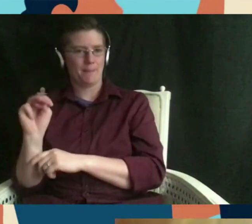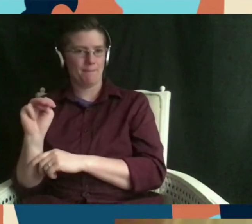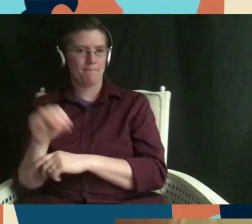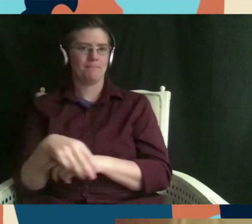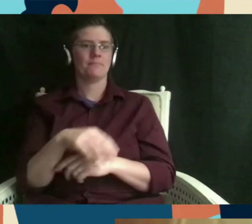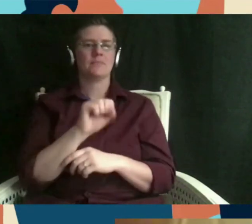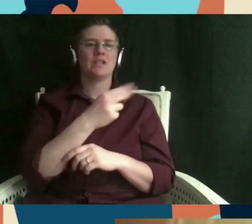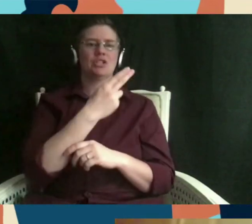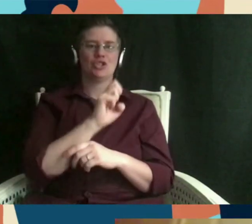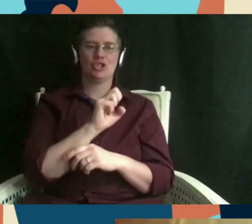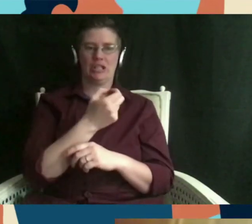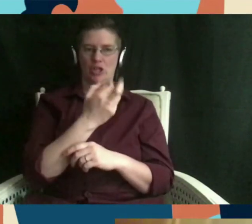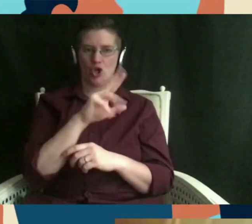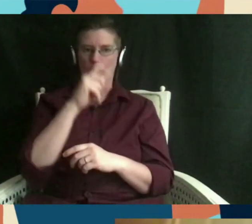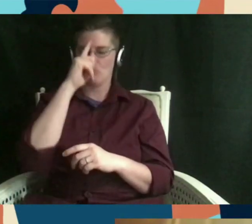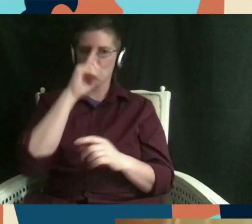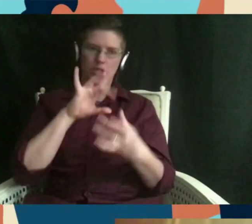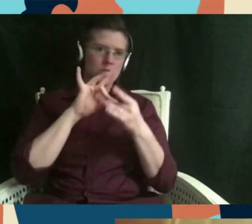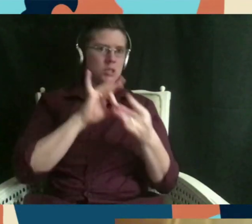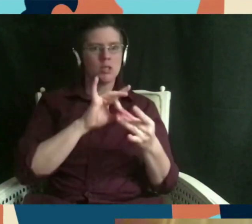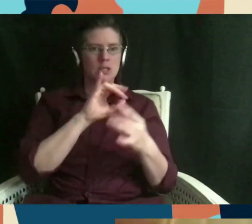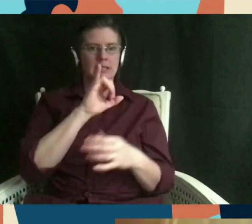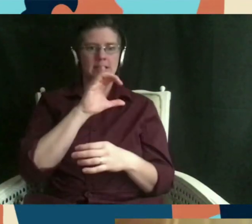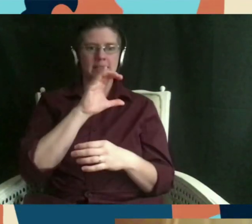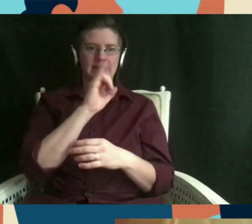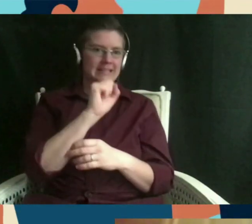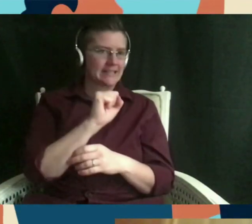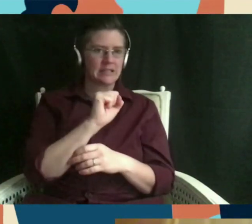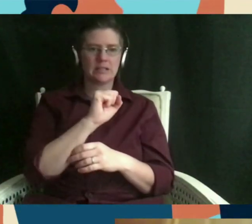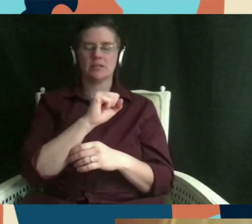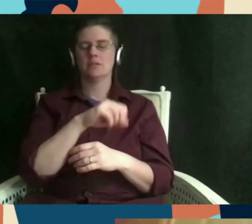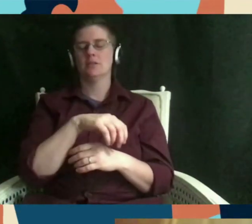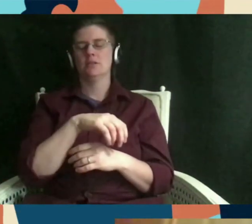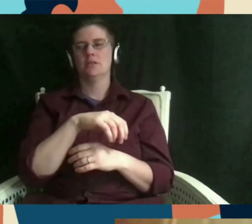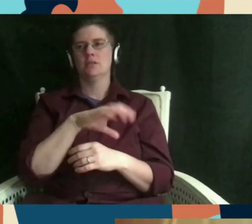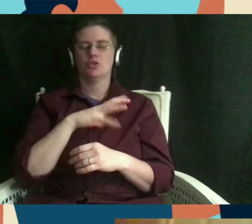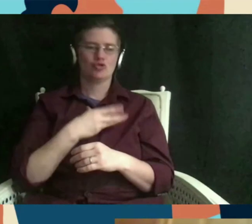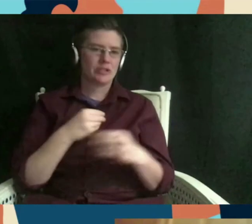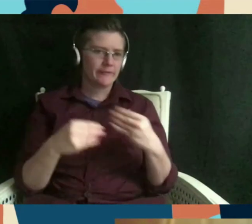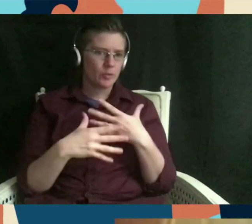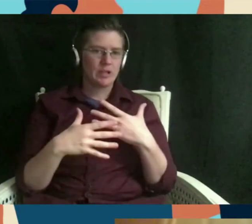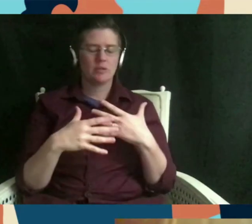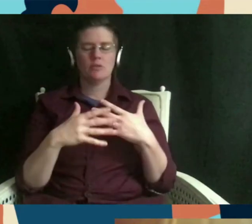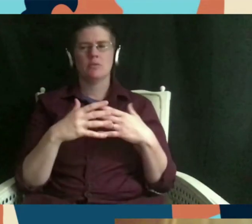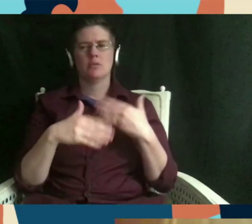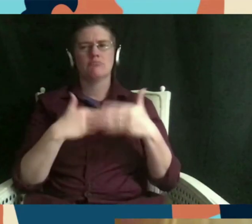and eventually i started experimenting further i stopped using she her pronouns in freshman year